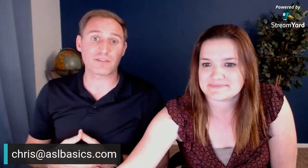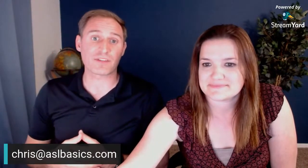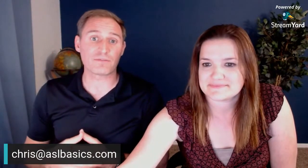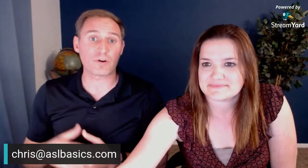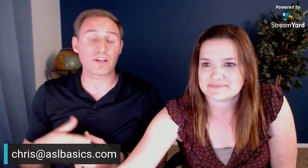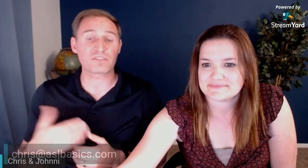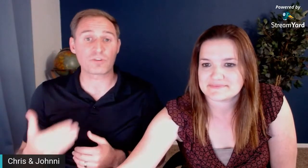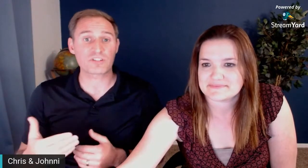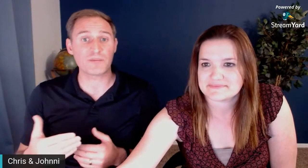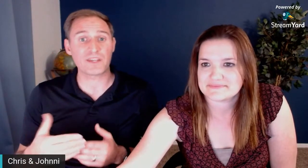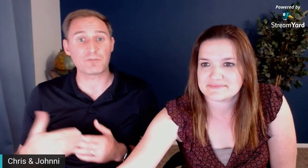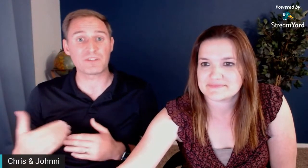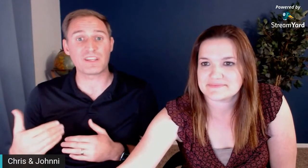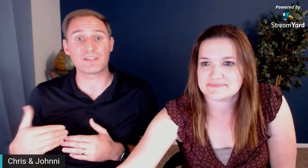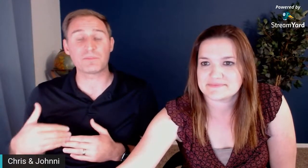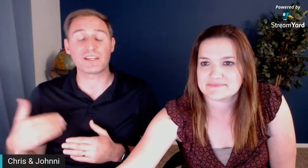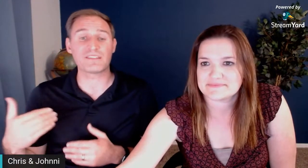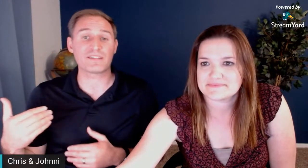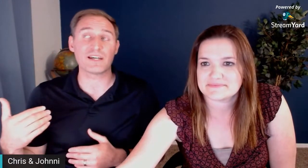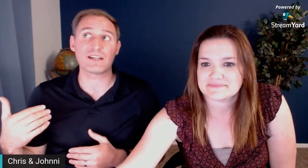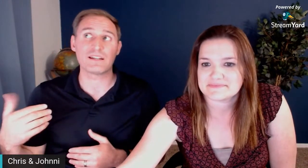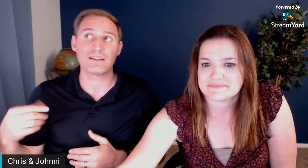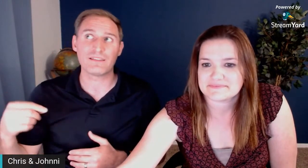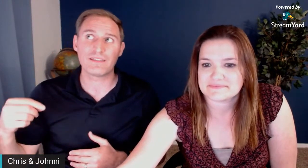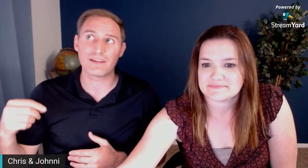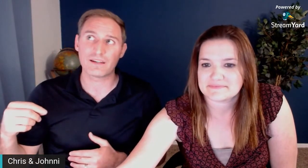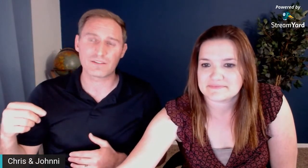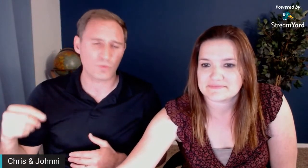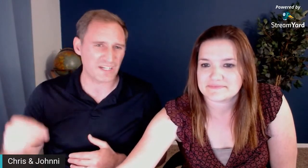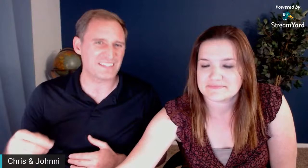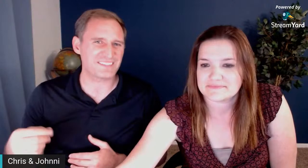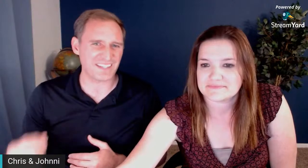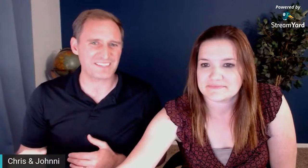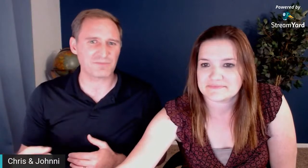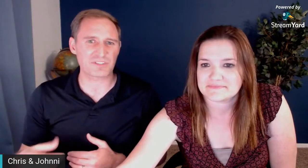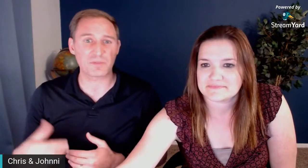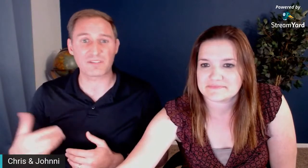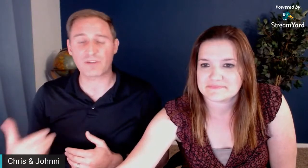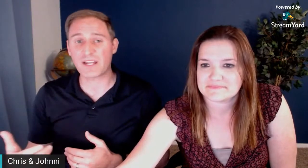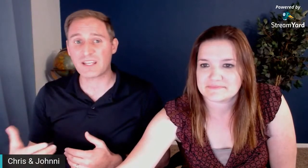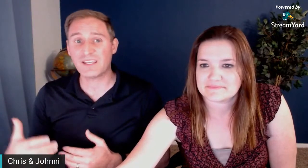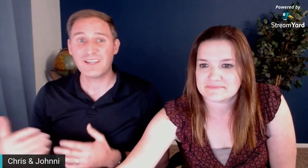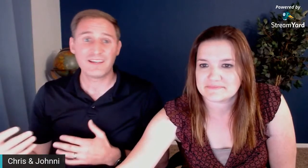and everything for our next workshop that will be taking place uh the 26th which will be a friday